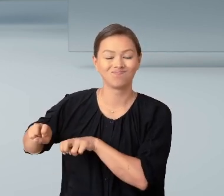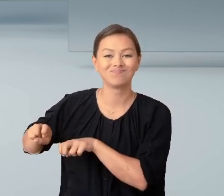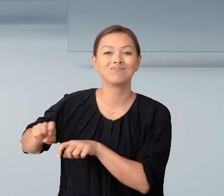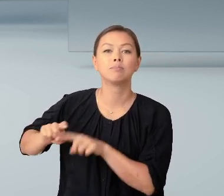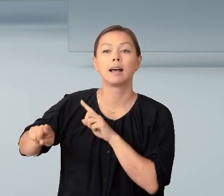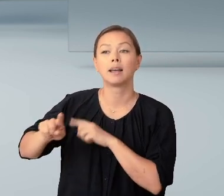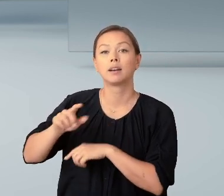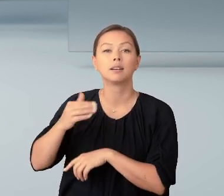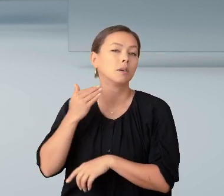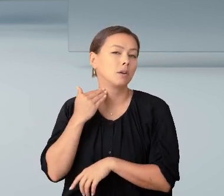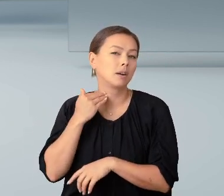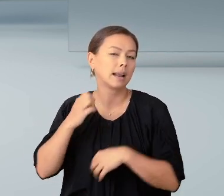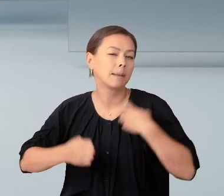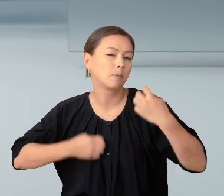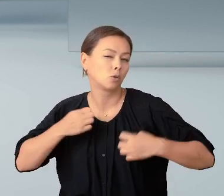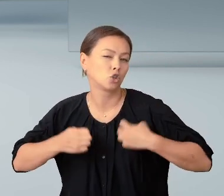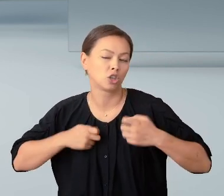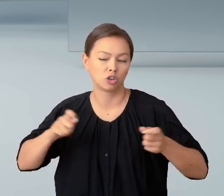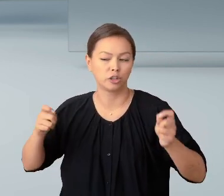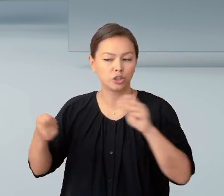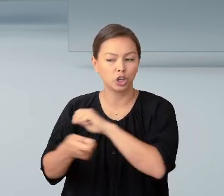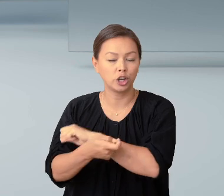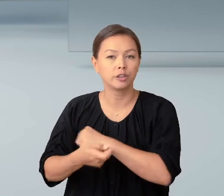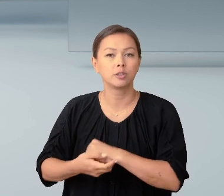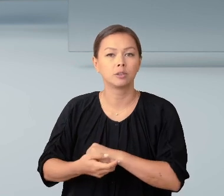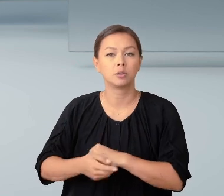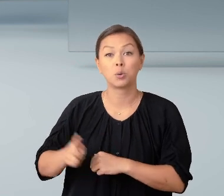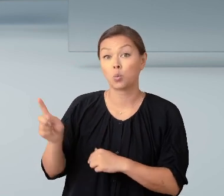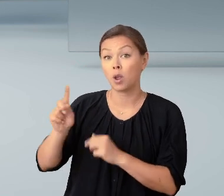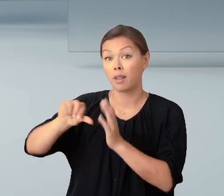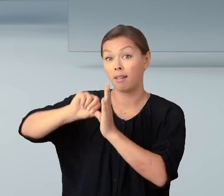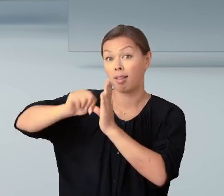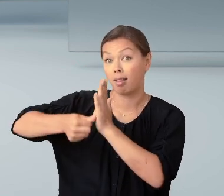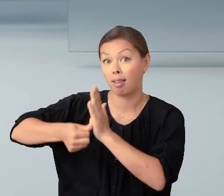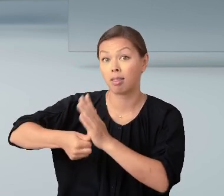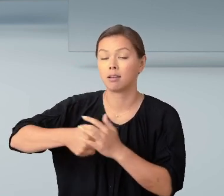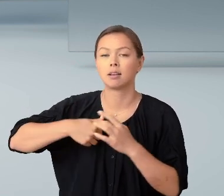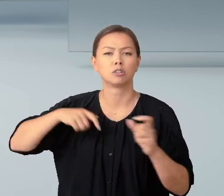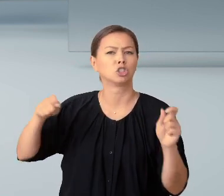the format, and I can change the emphasis of this. Let's say I